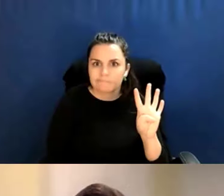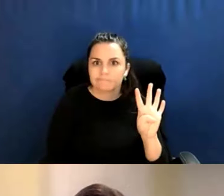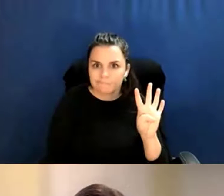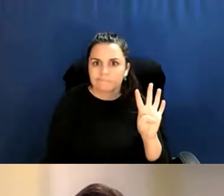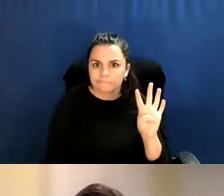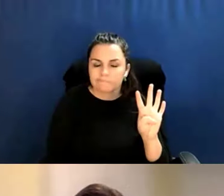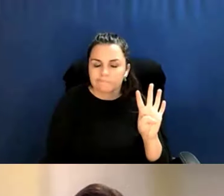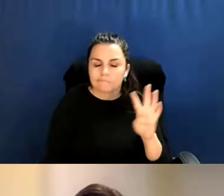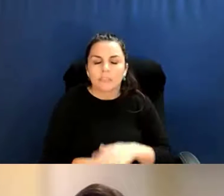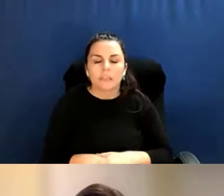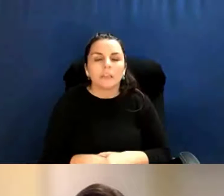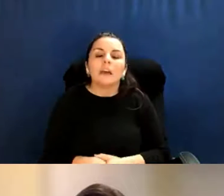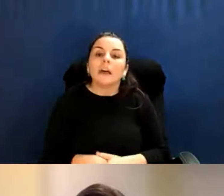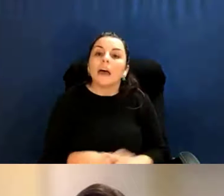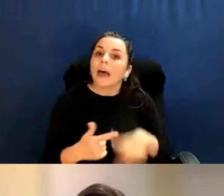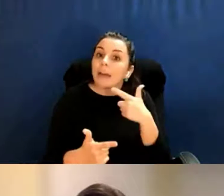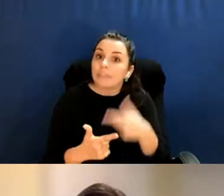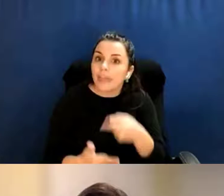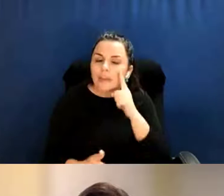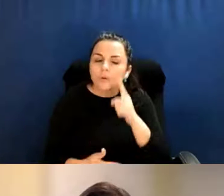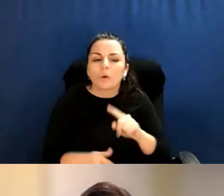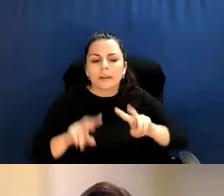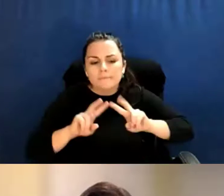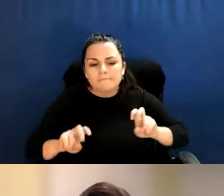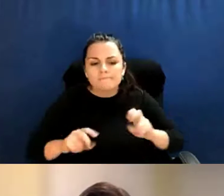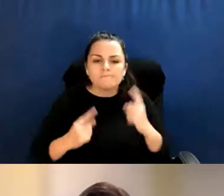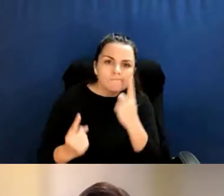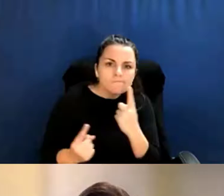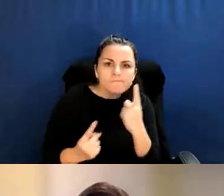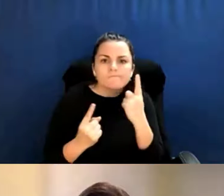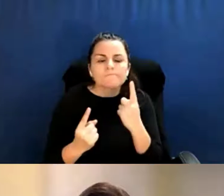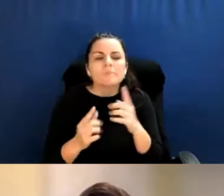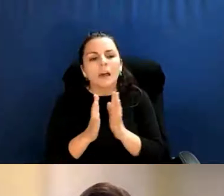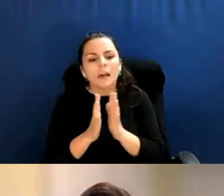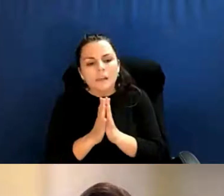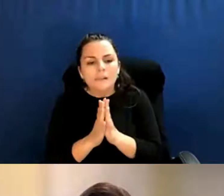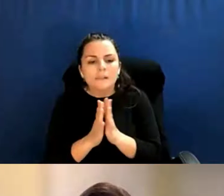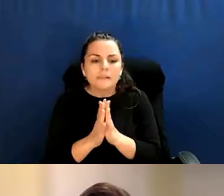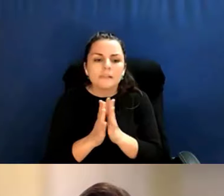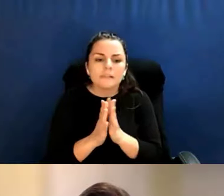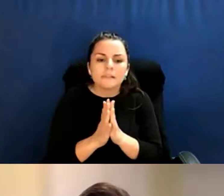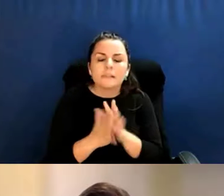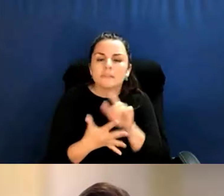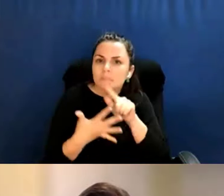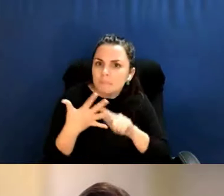And then what you'll be asking then is look at what it says and how it's described,